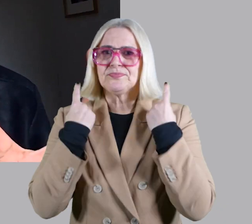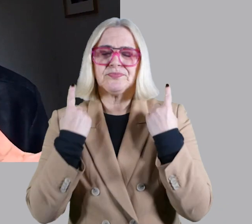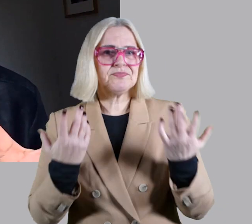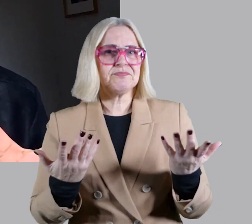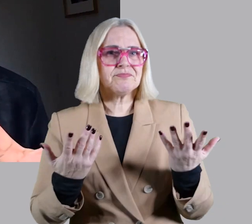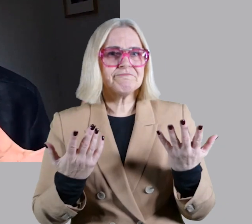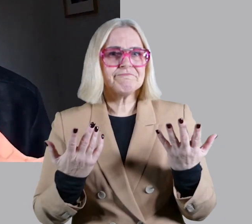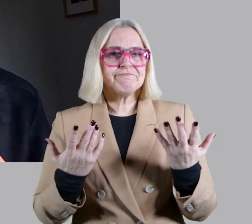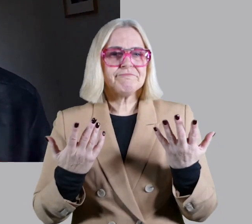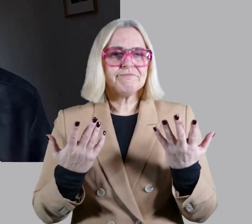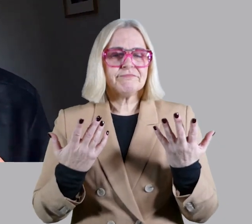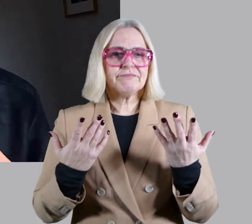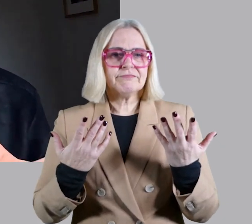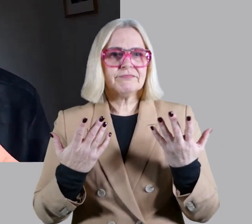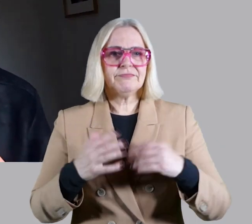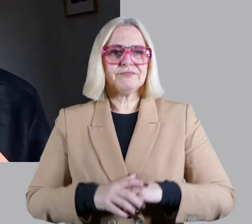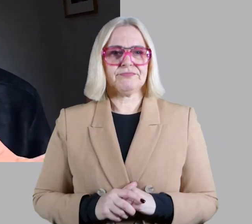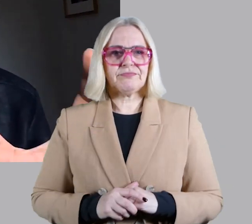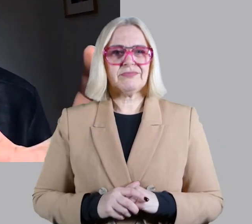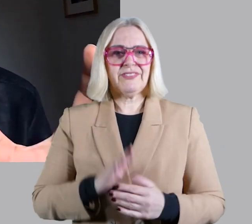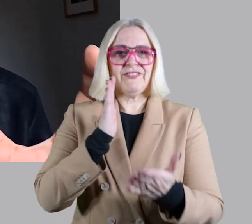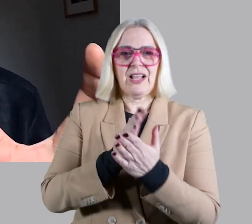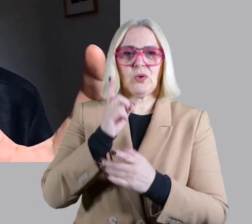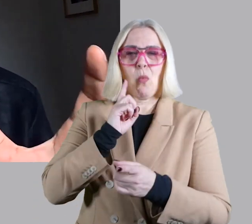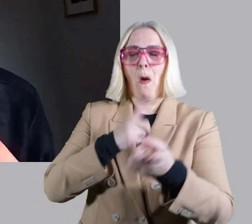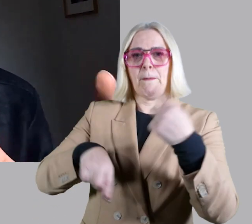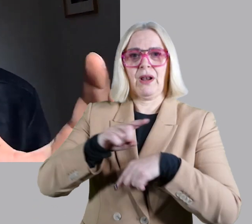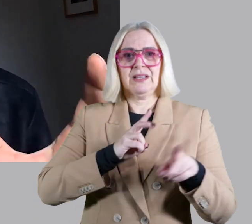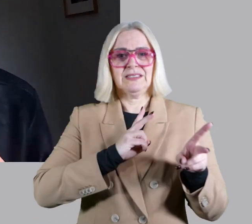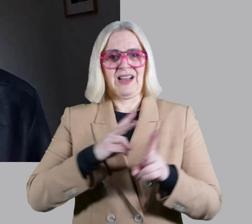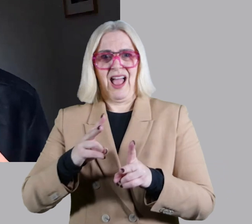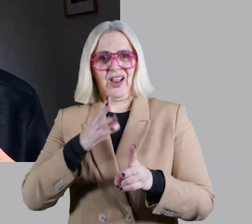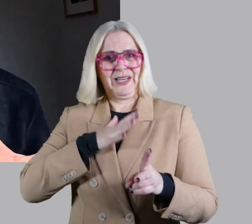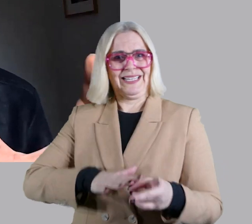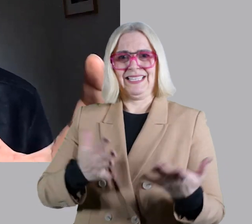this number. And the fact that women are dying